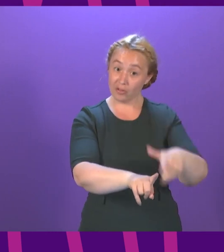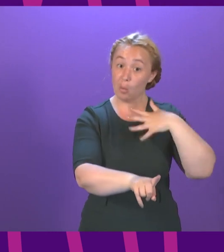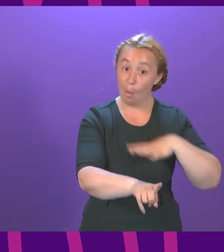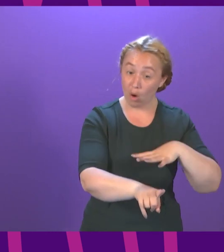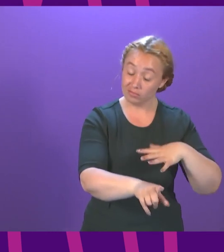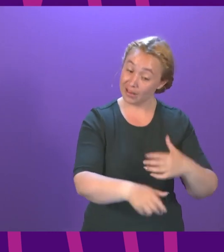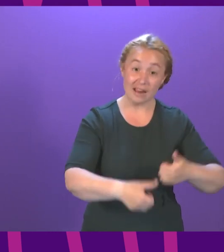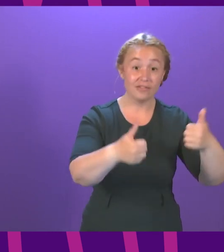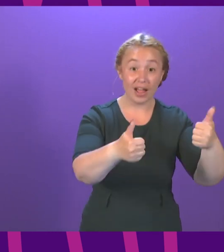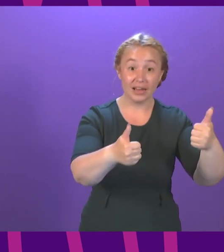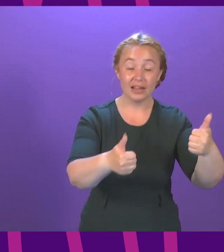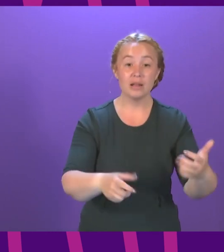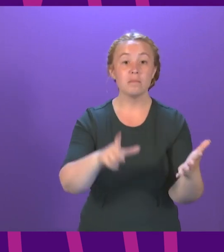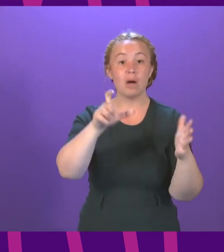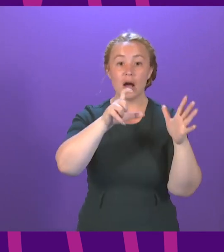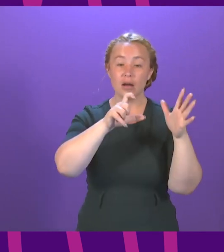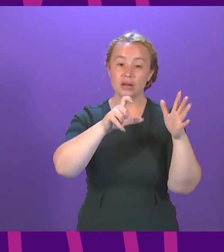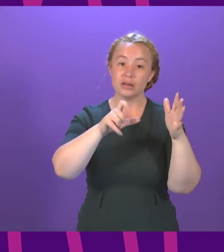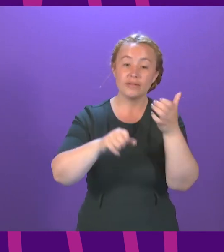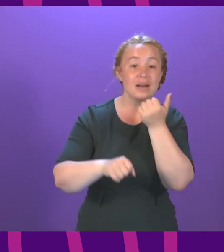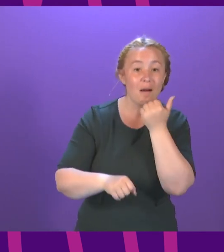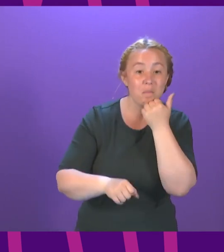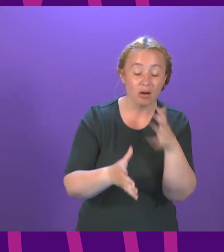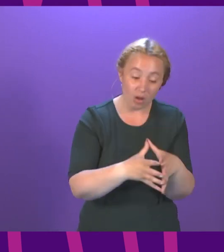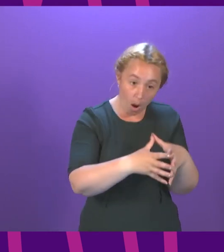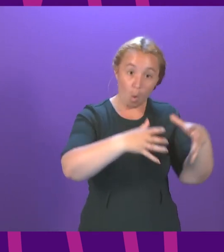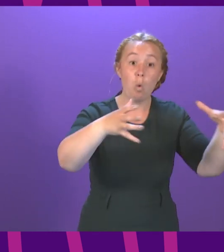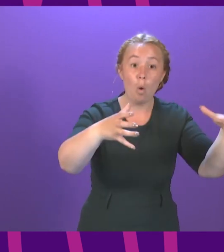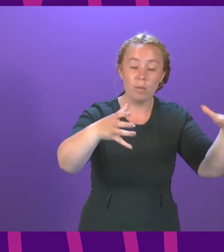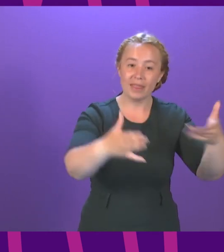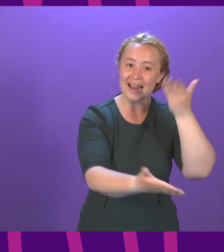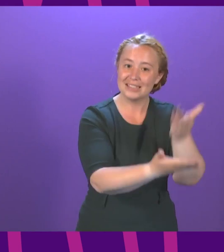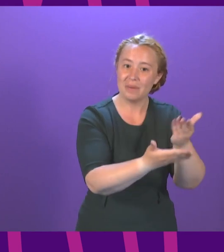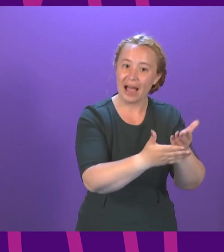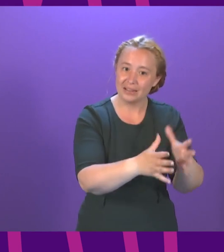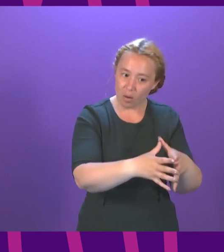high as case rates have risen. As case rates start to fall, the demand will start to fall,